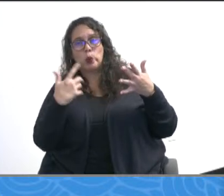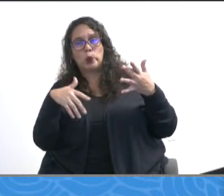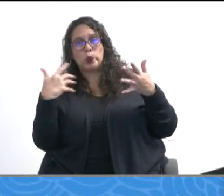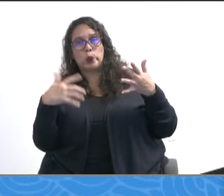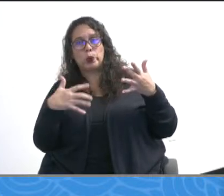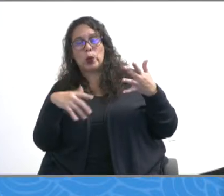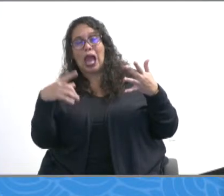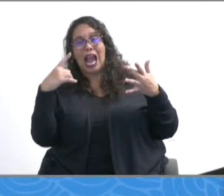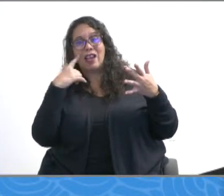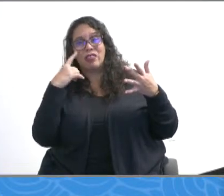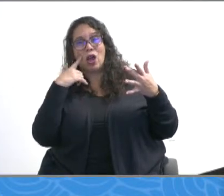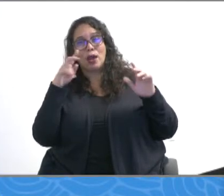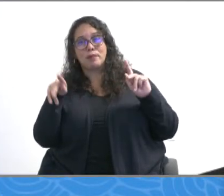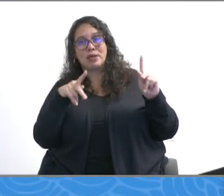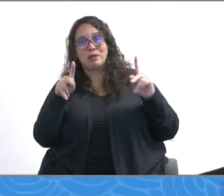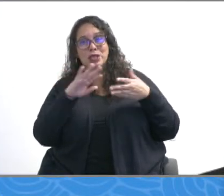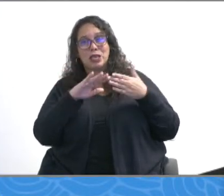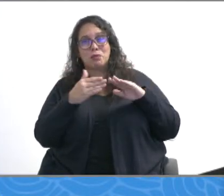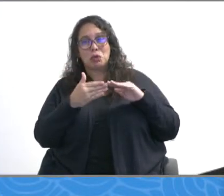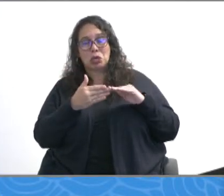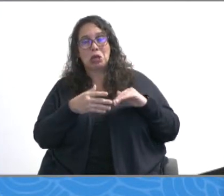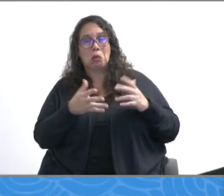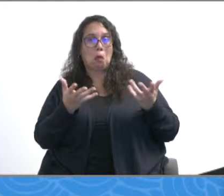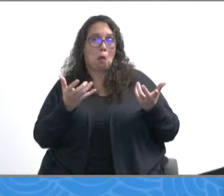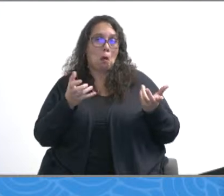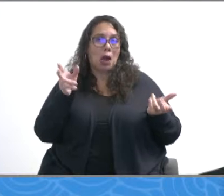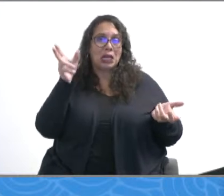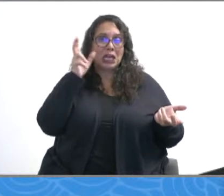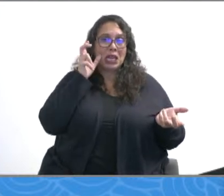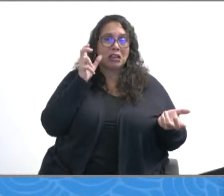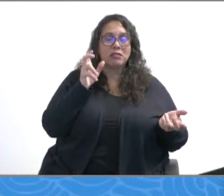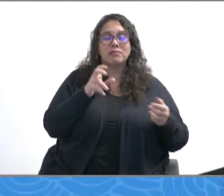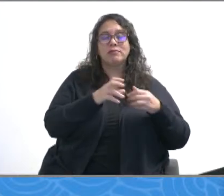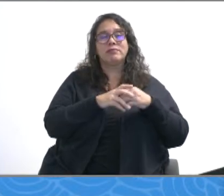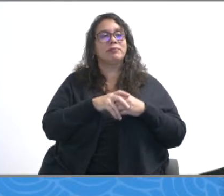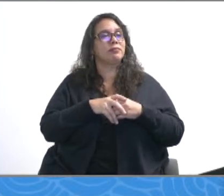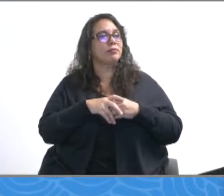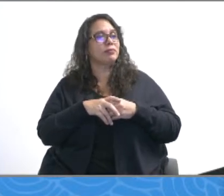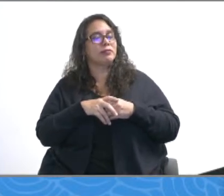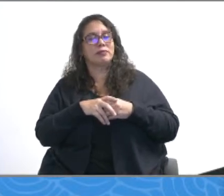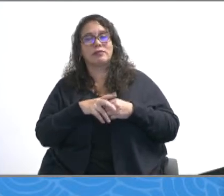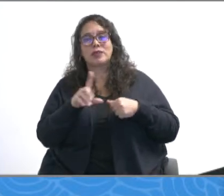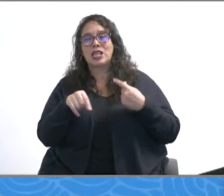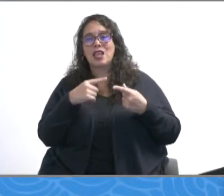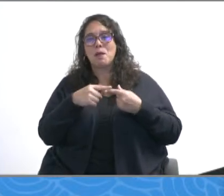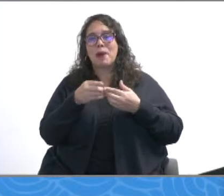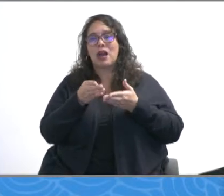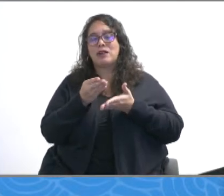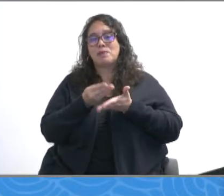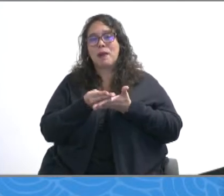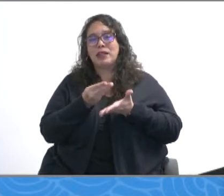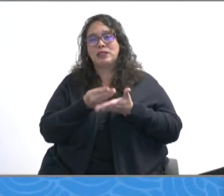might wanna hear that we've been able to do with our funding sources. So any of you with high school students,